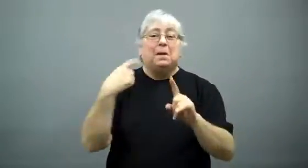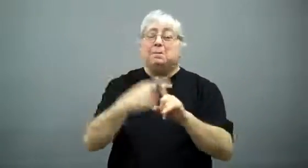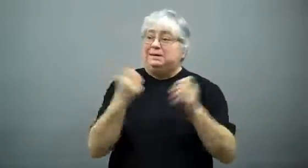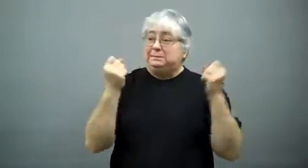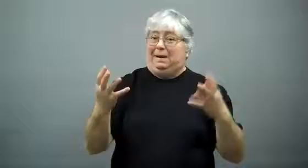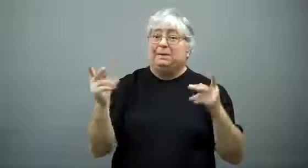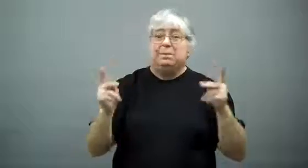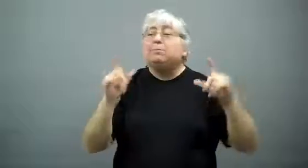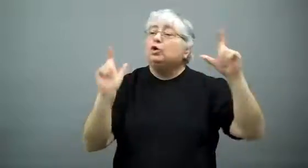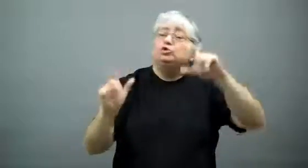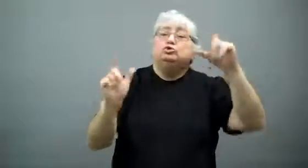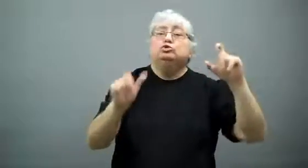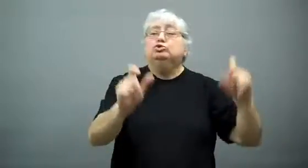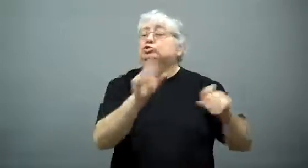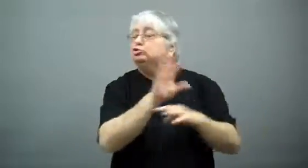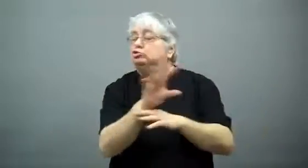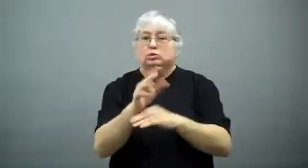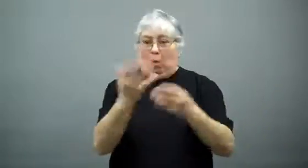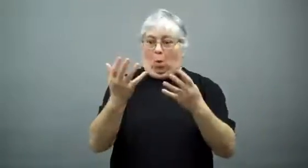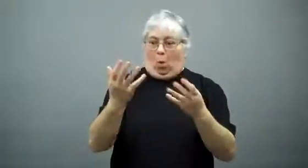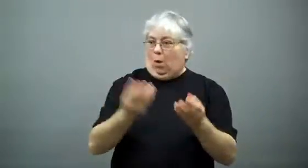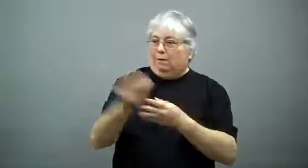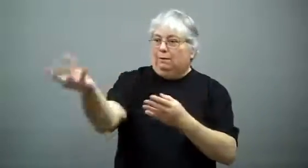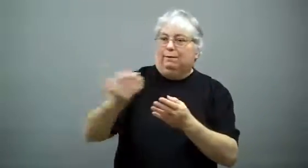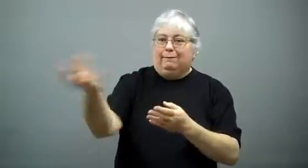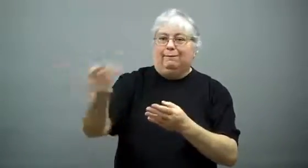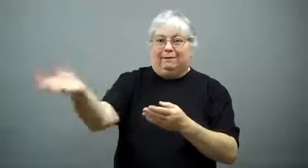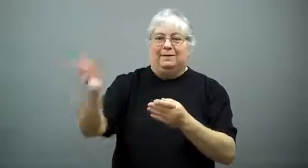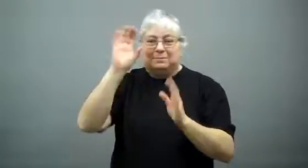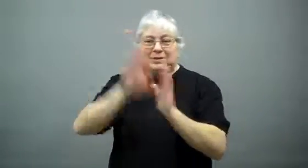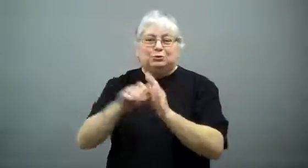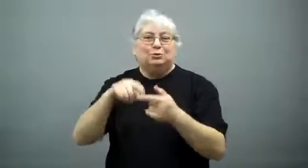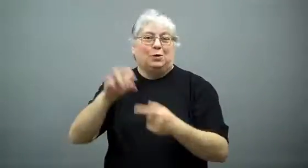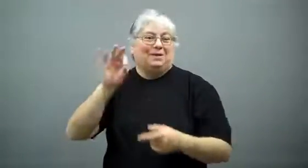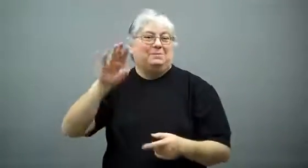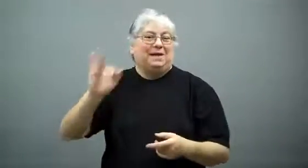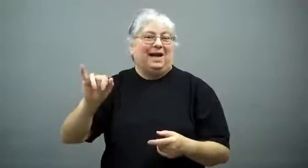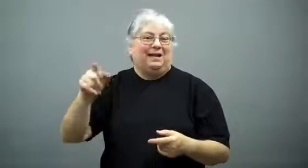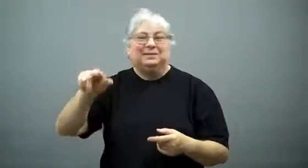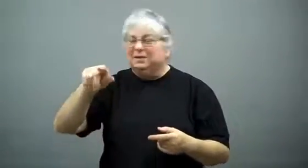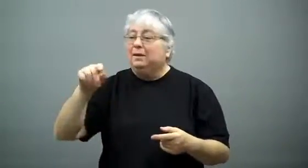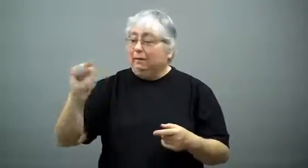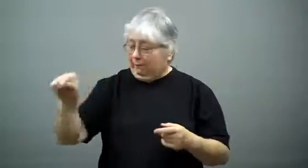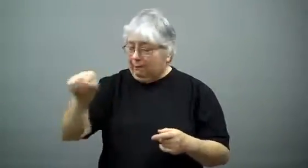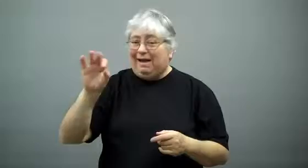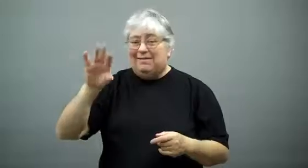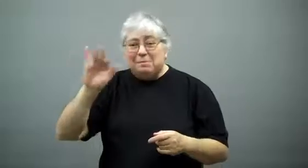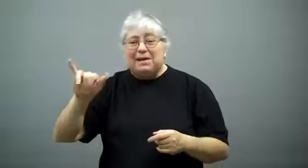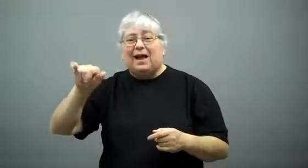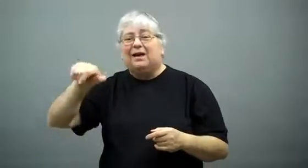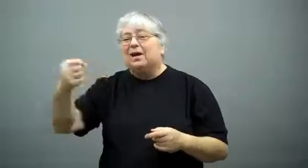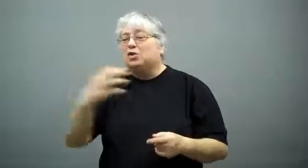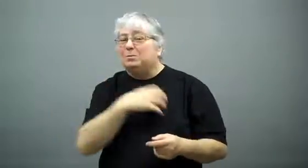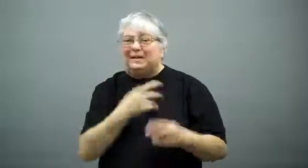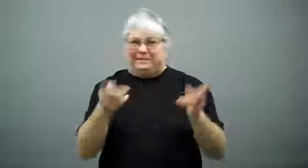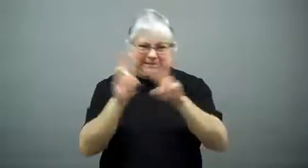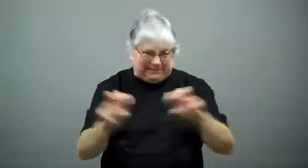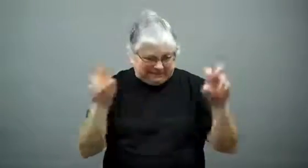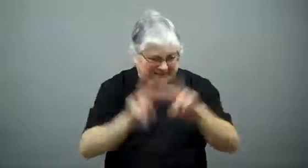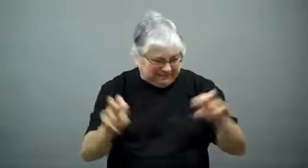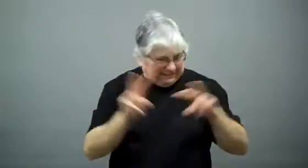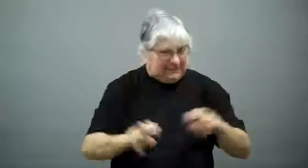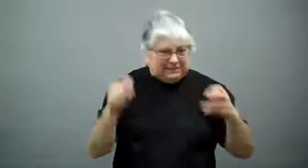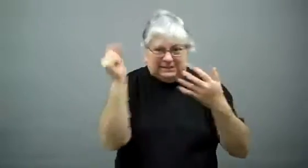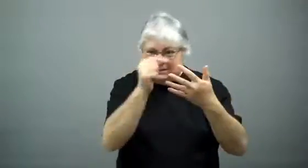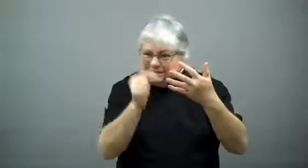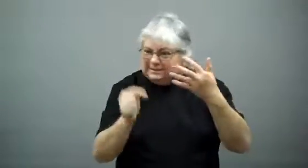In addition, many people were taking pictures and video.